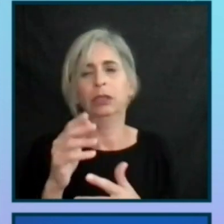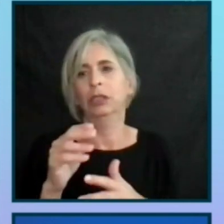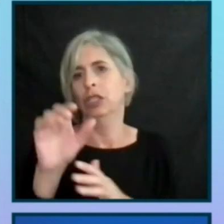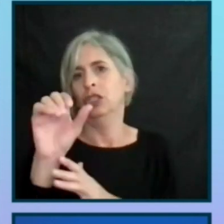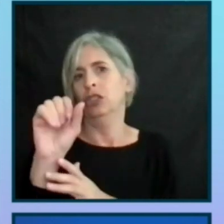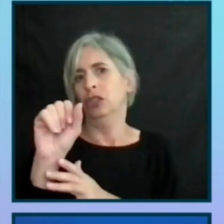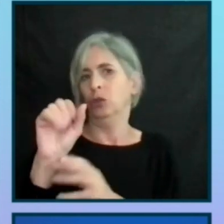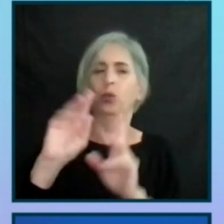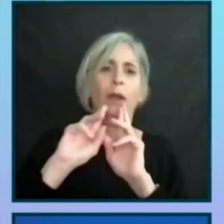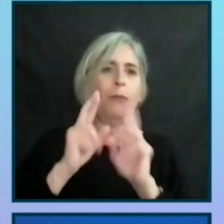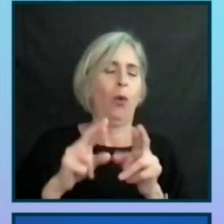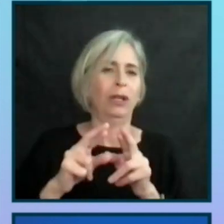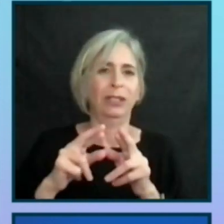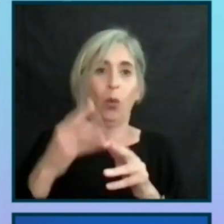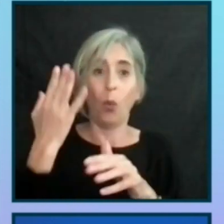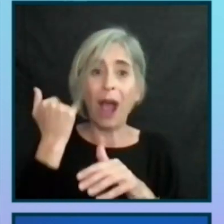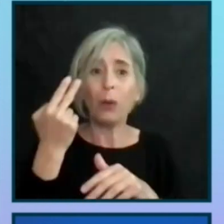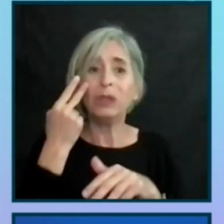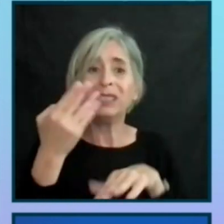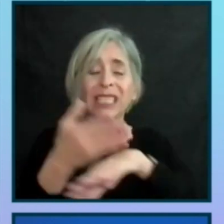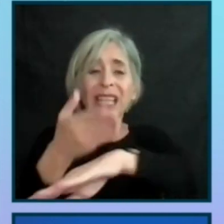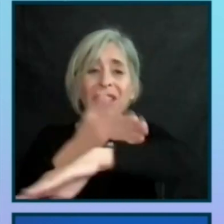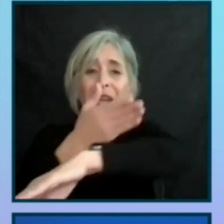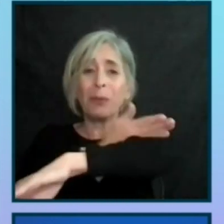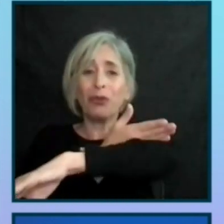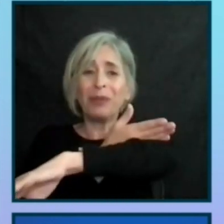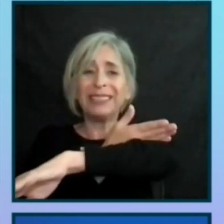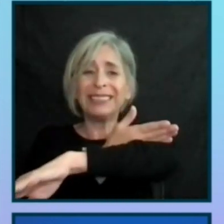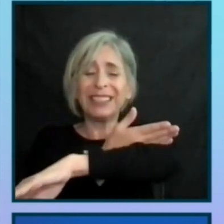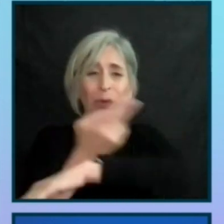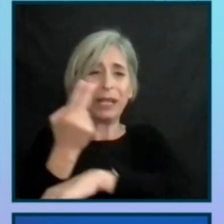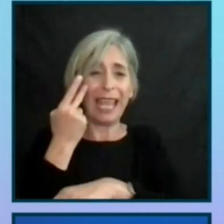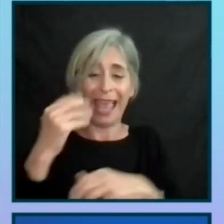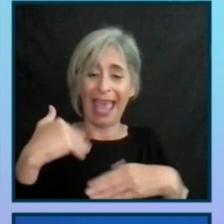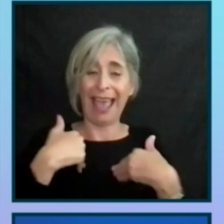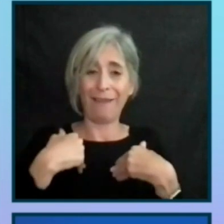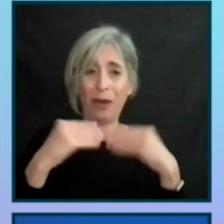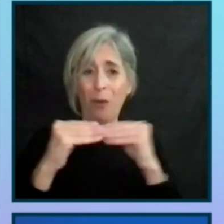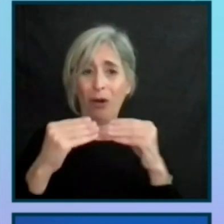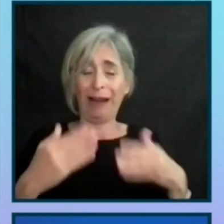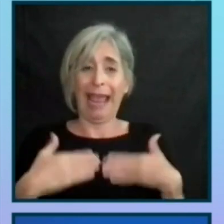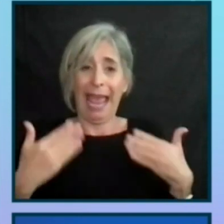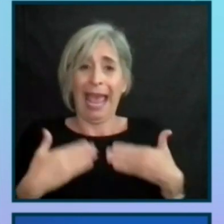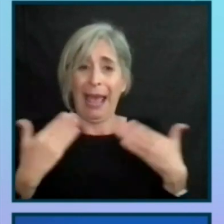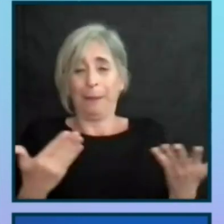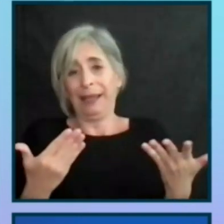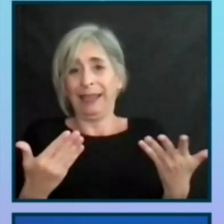because we will see the improvement and we can have a much happier keynote. Thank you.